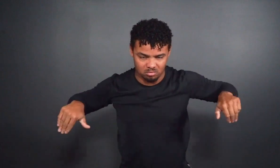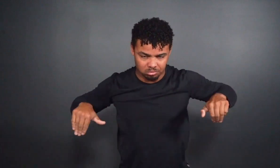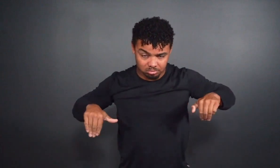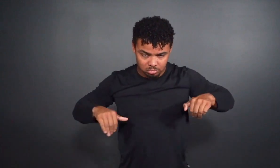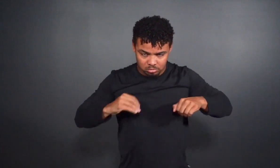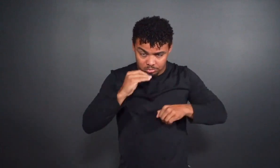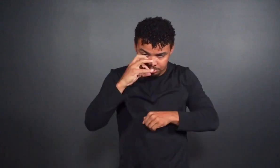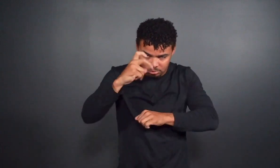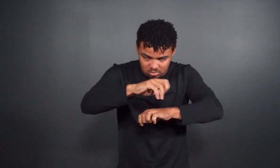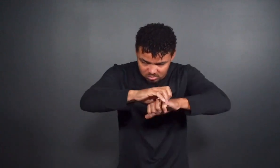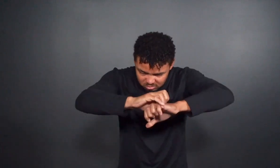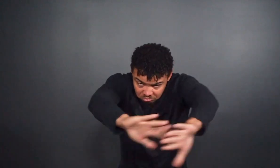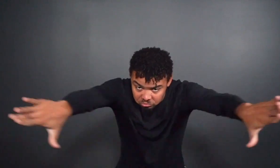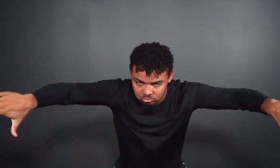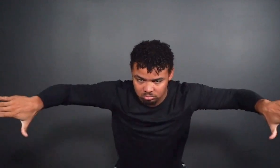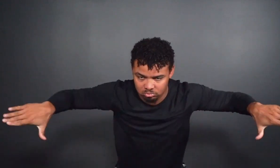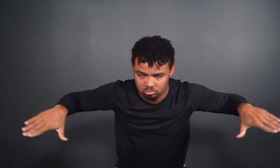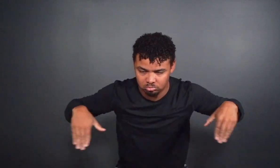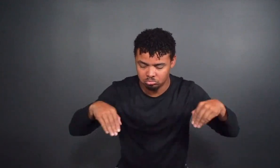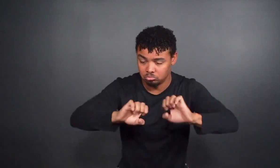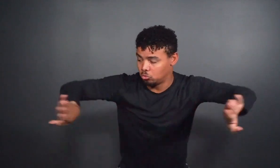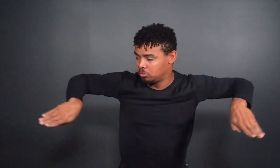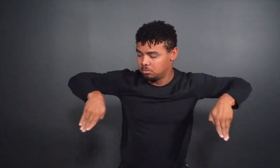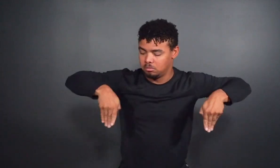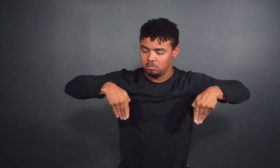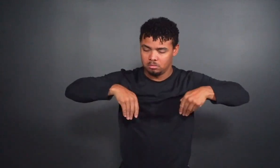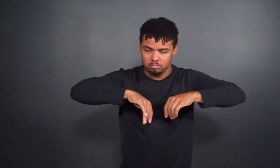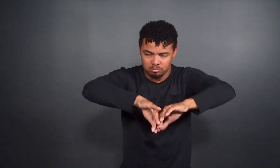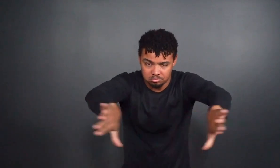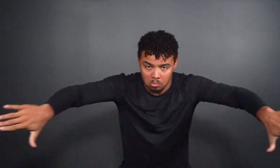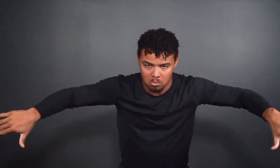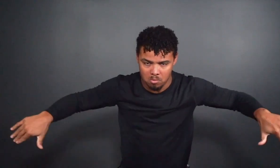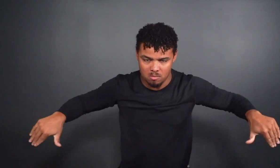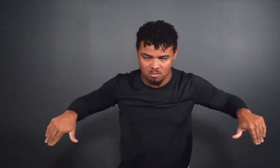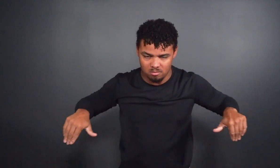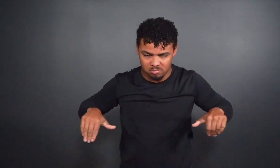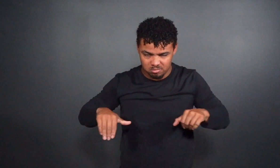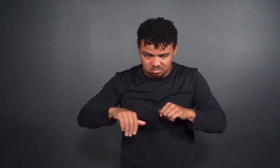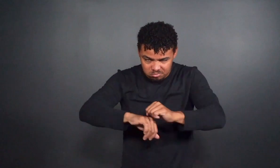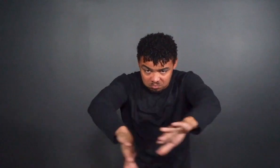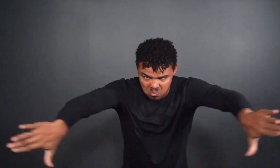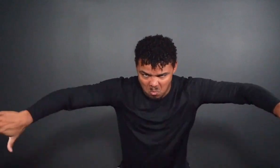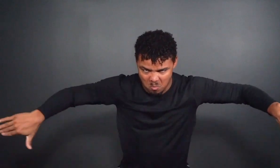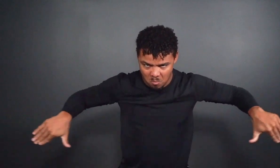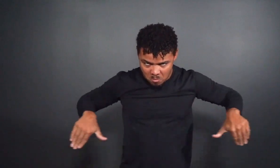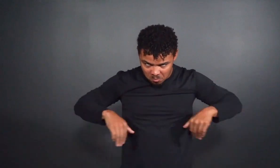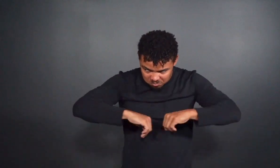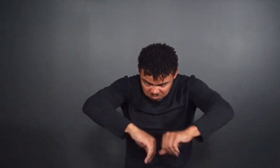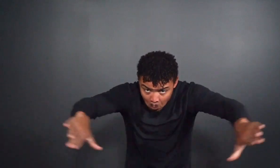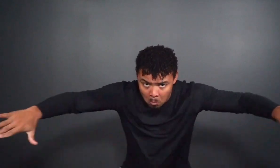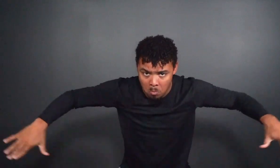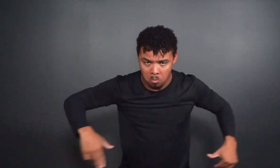SUBJECT swims at camera.